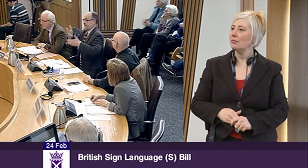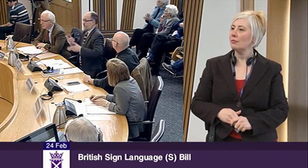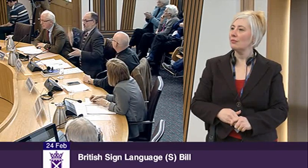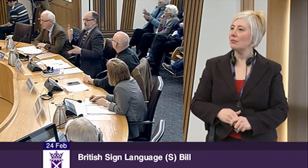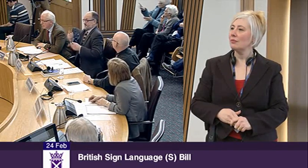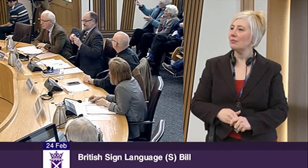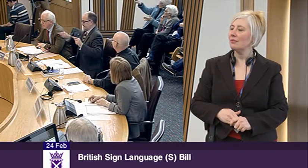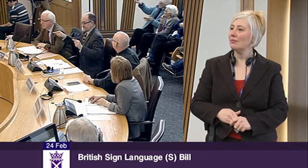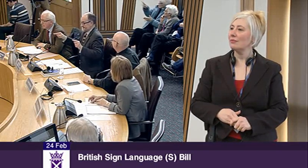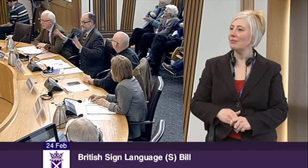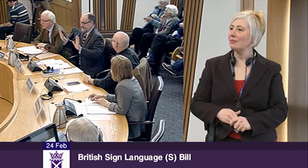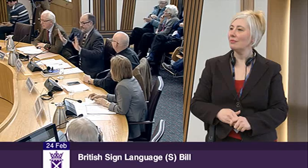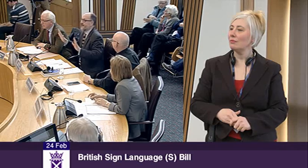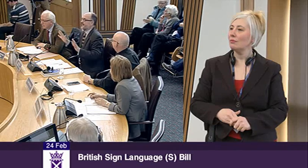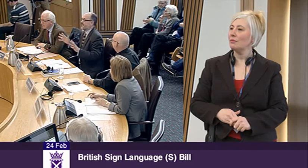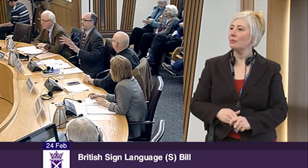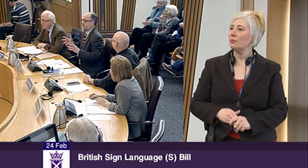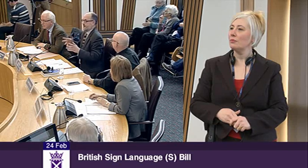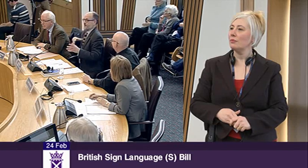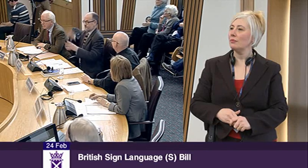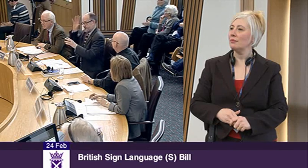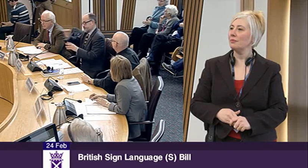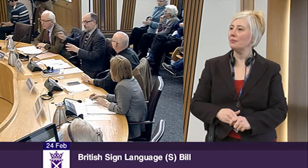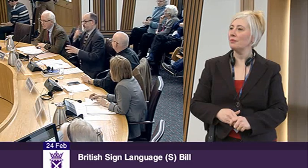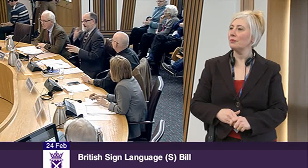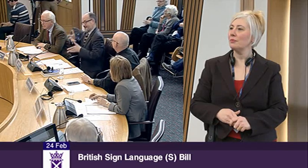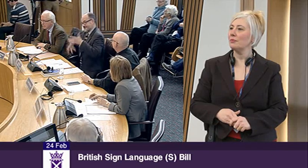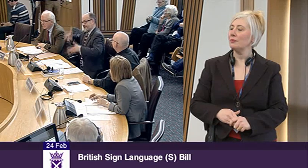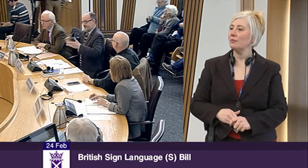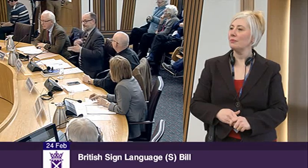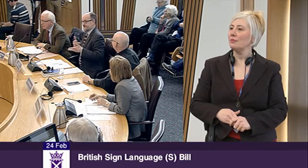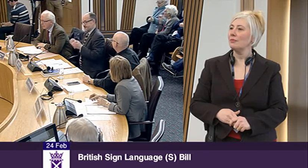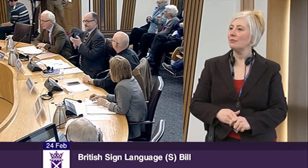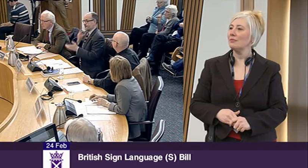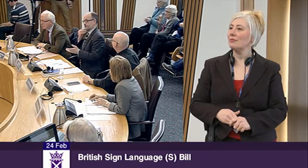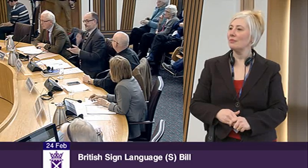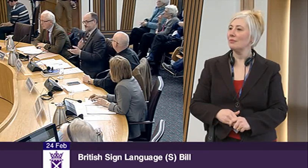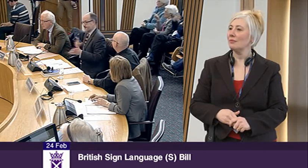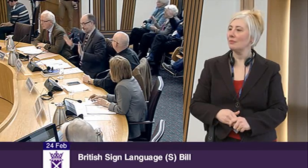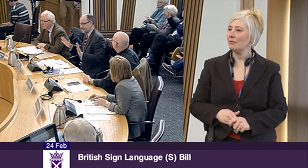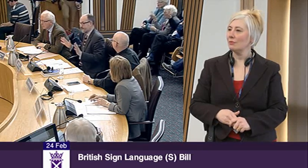the bill deliver? Professor Graham H Turner: I just want to let you know that I will sign for only a couple